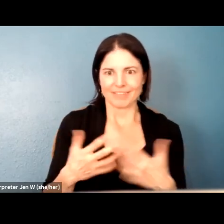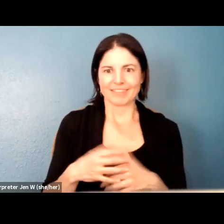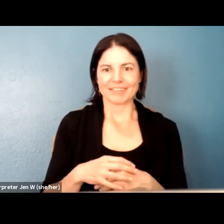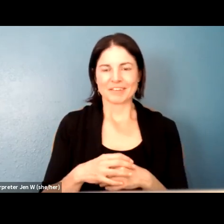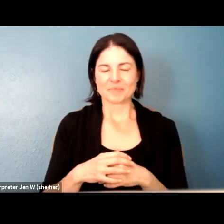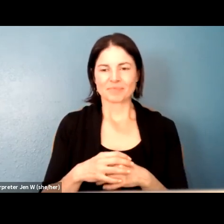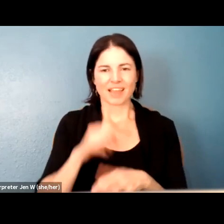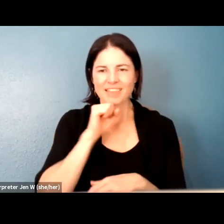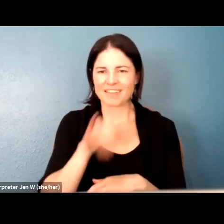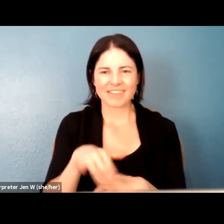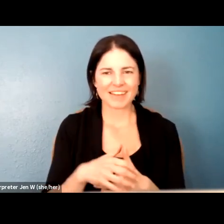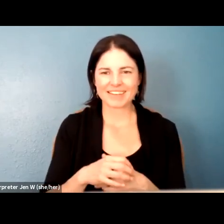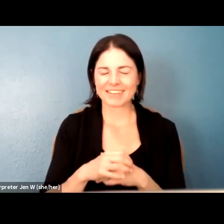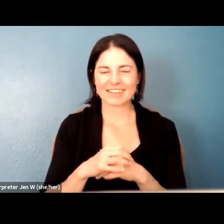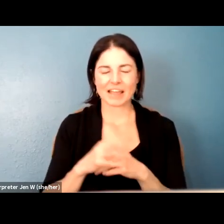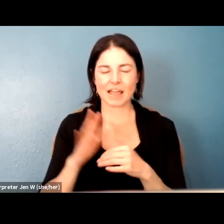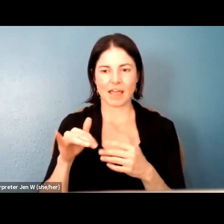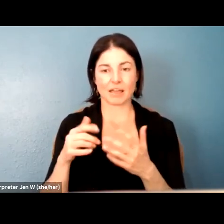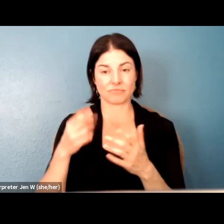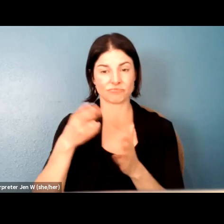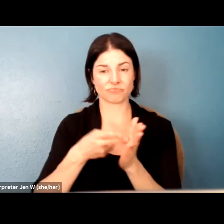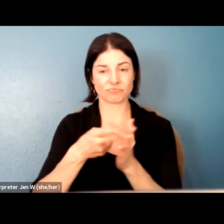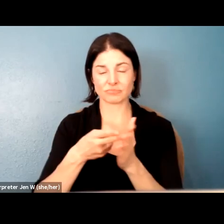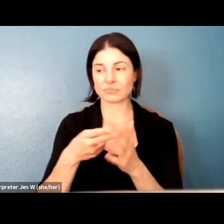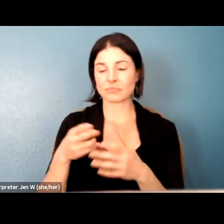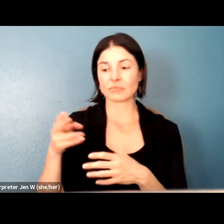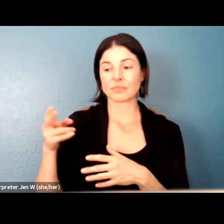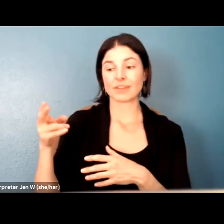and in its most transformative ways. It demands us to literally